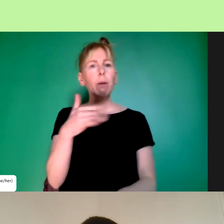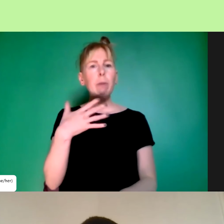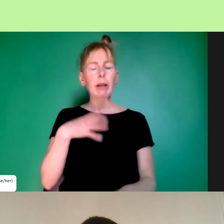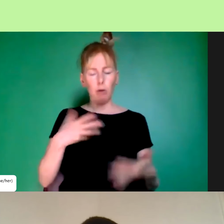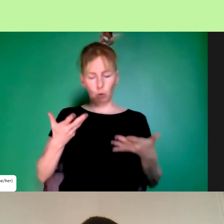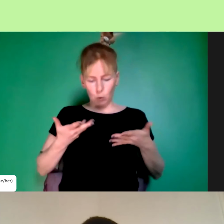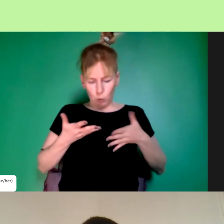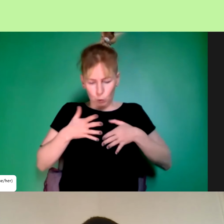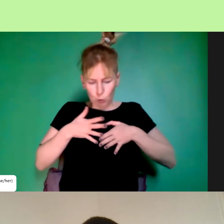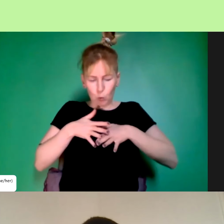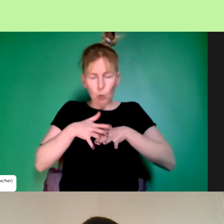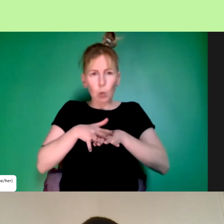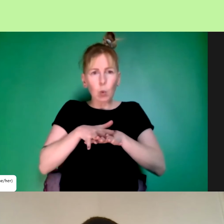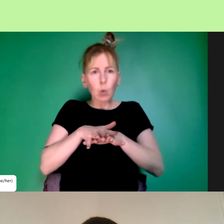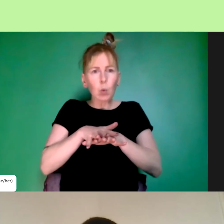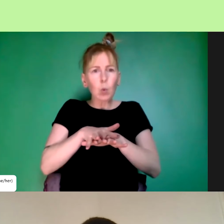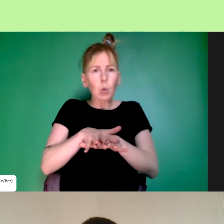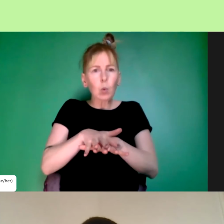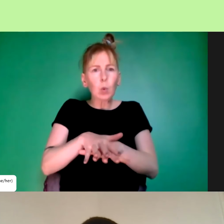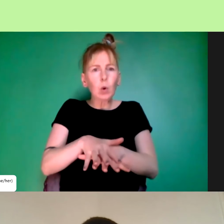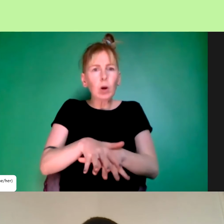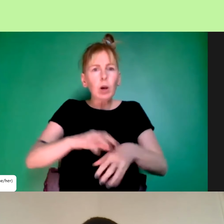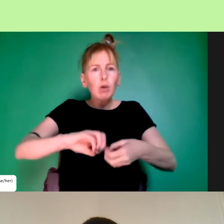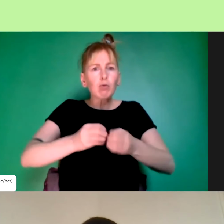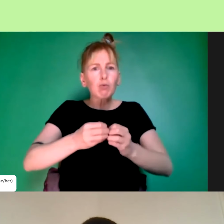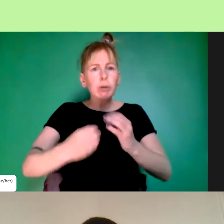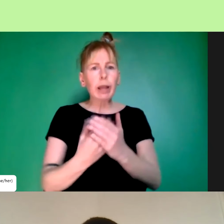that synthesis through a kind of rebirthing of one's thinking.